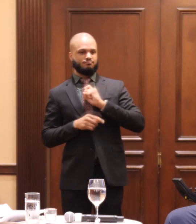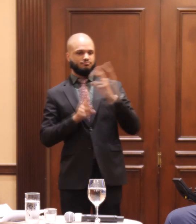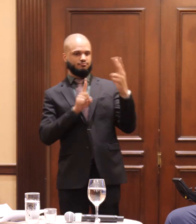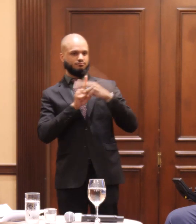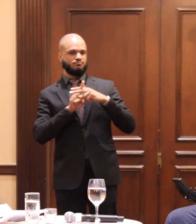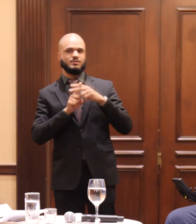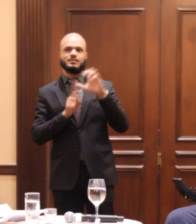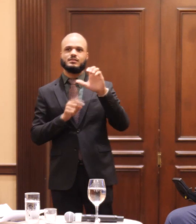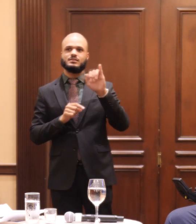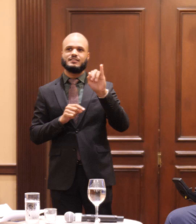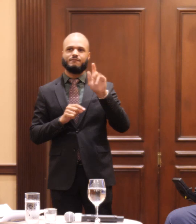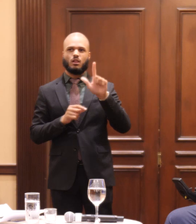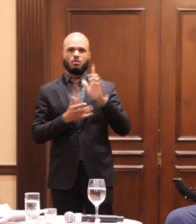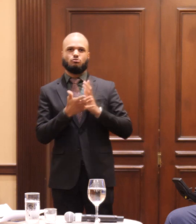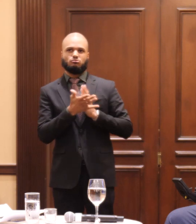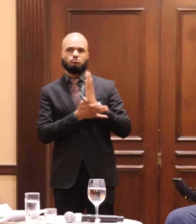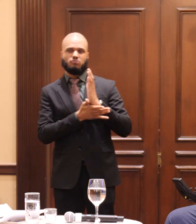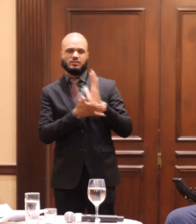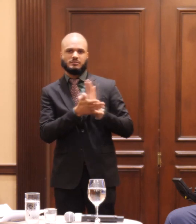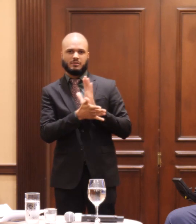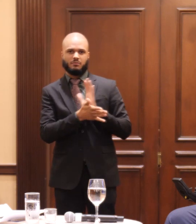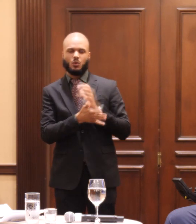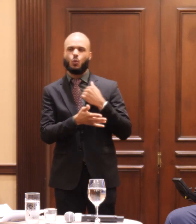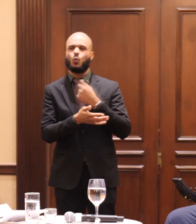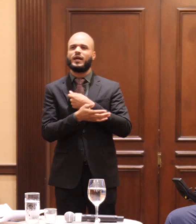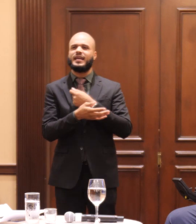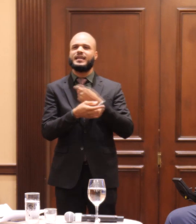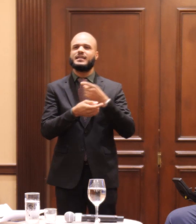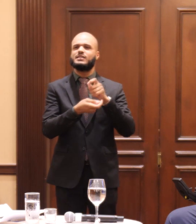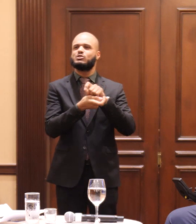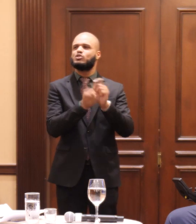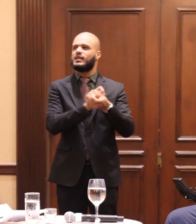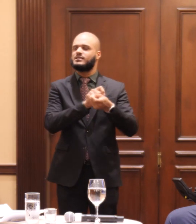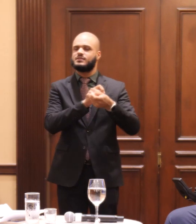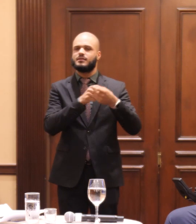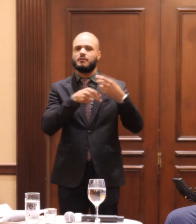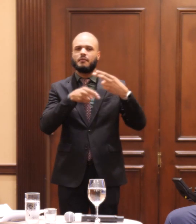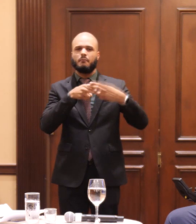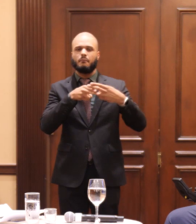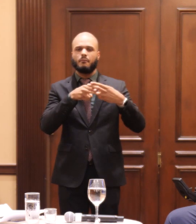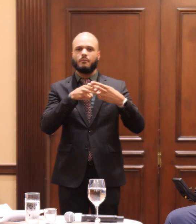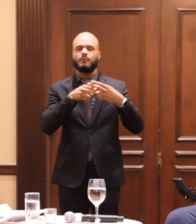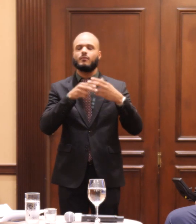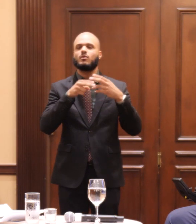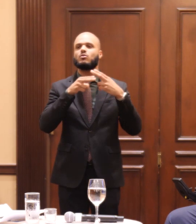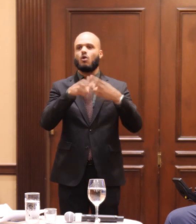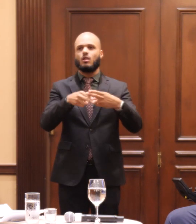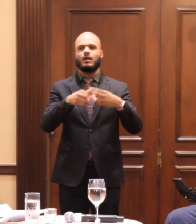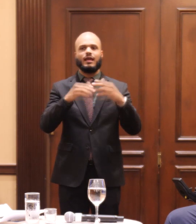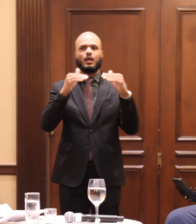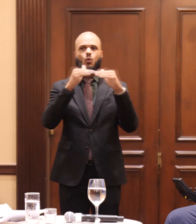which we kind of quickly changed to calling it equality rights GALLEGOS: Bob was this part